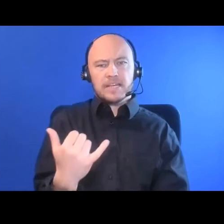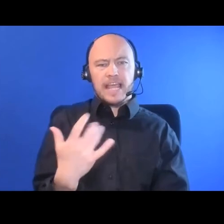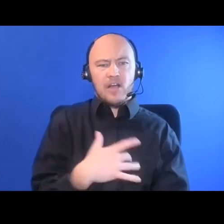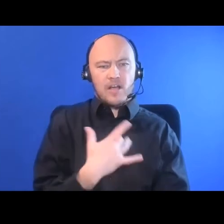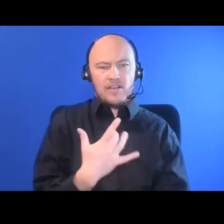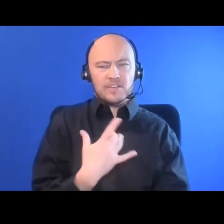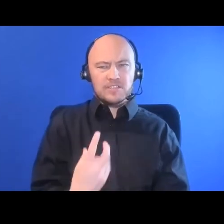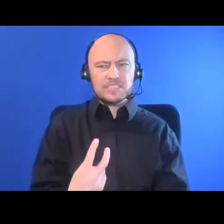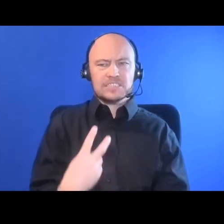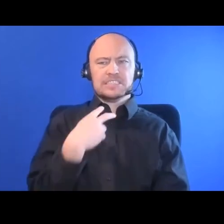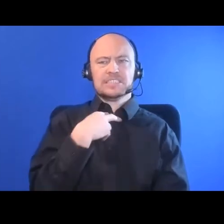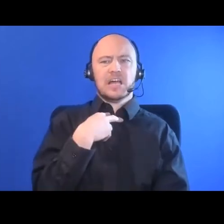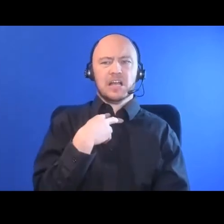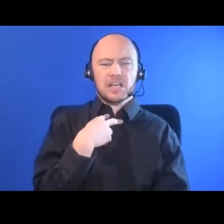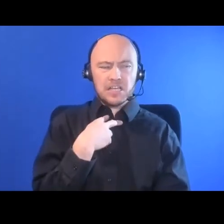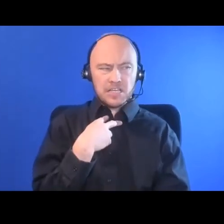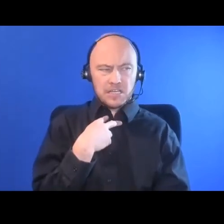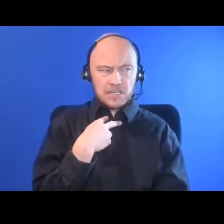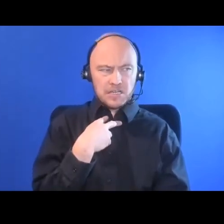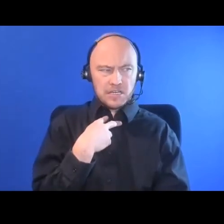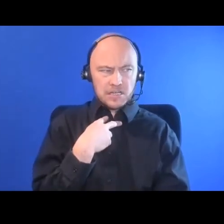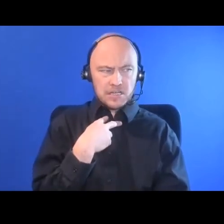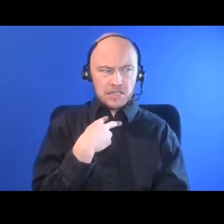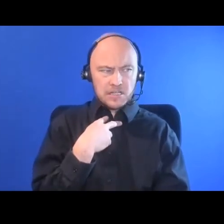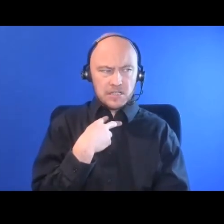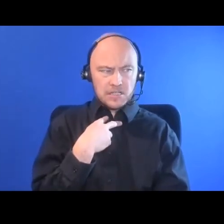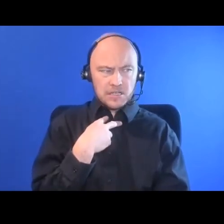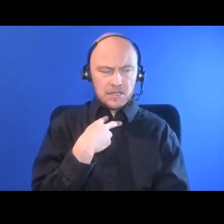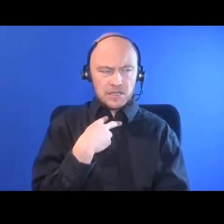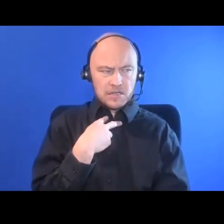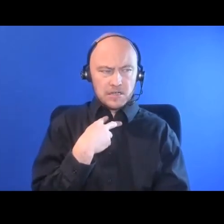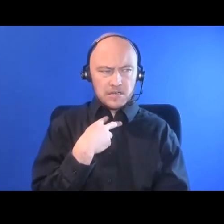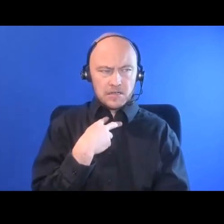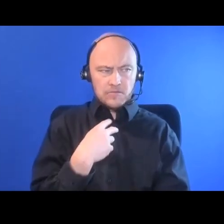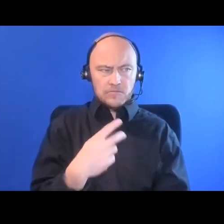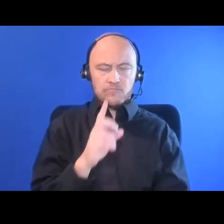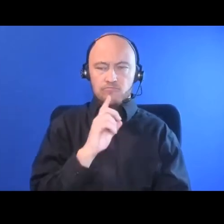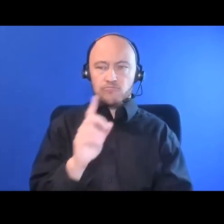because I'm so struck by how incredibly unrelenting